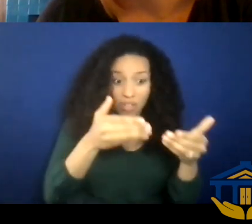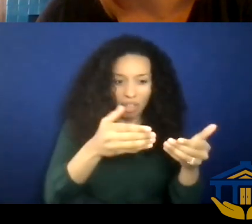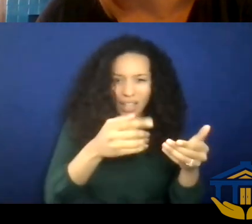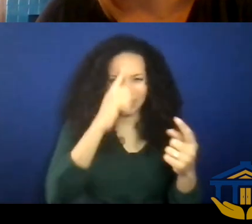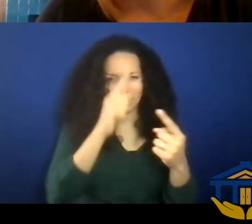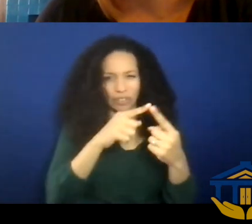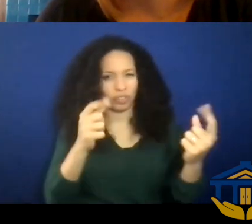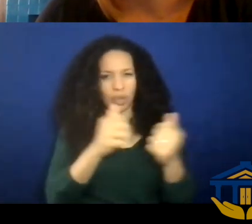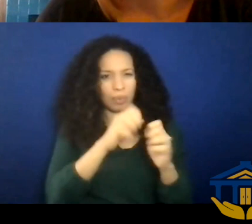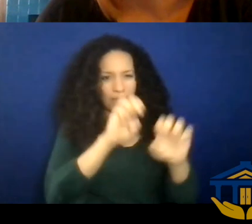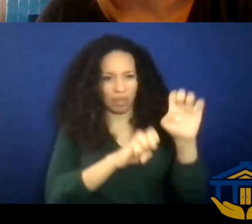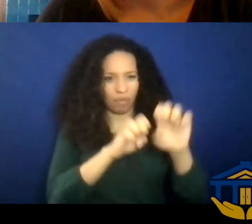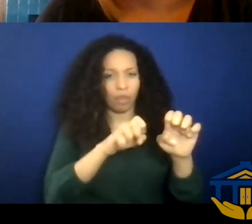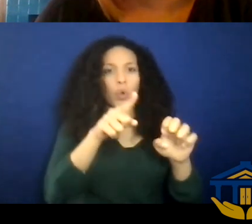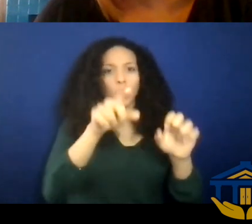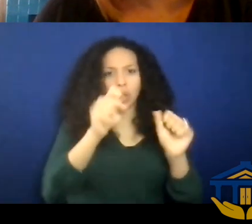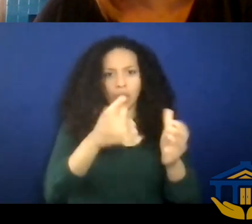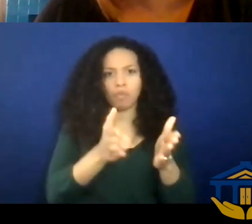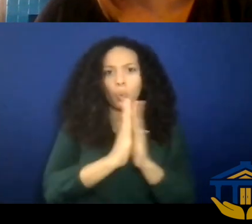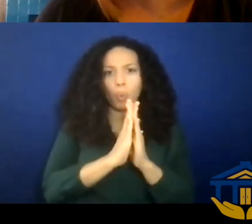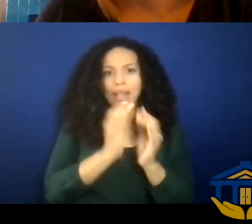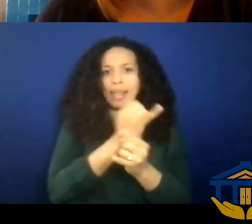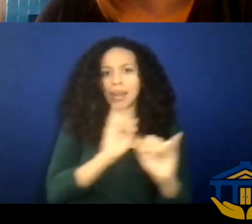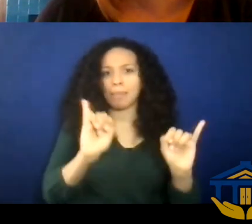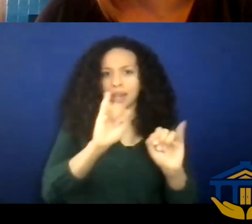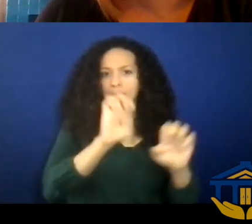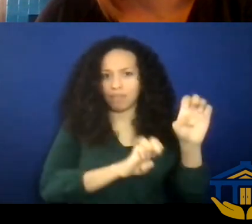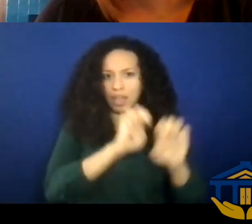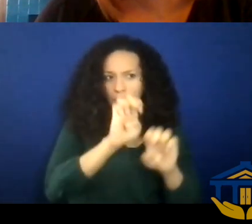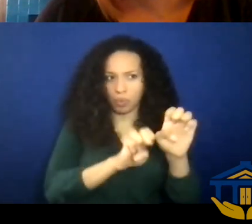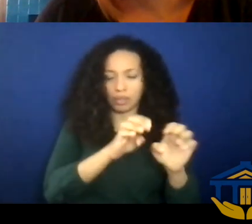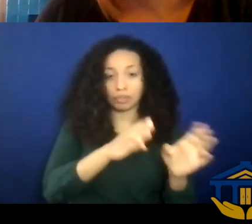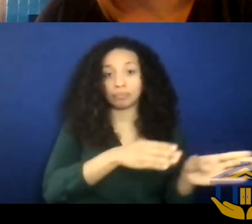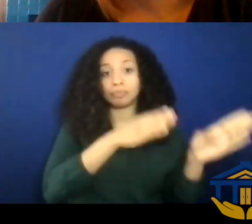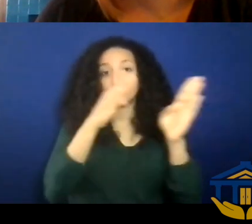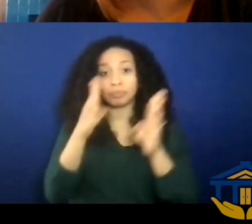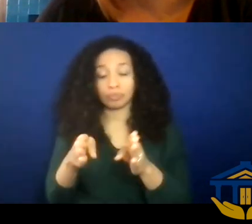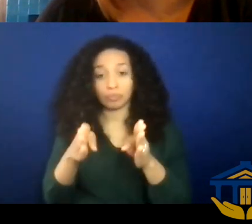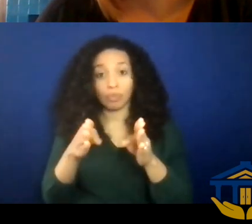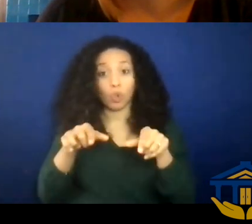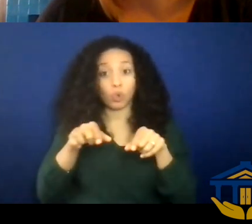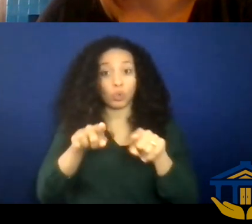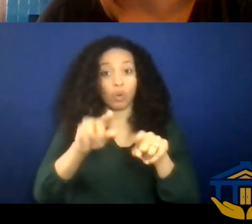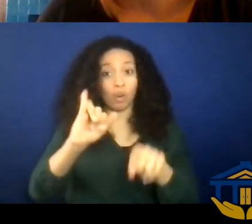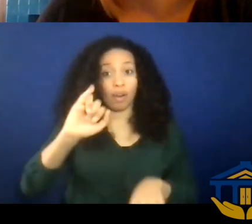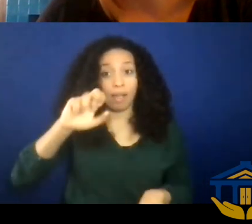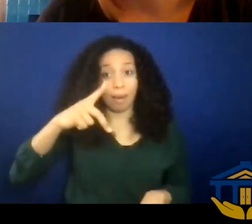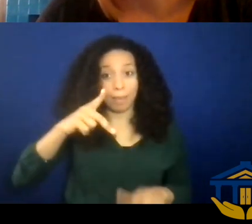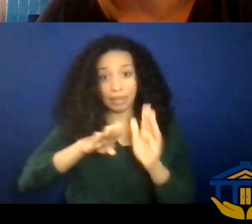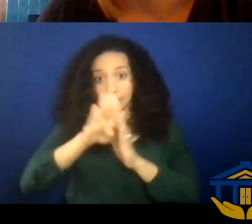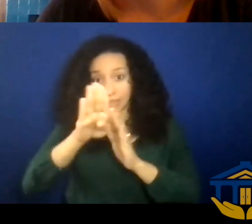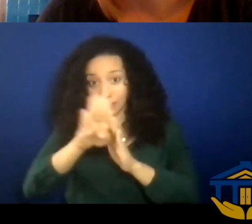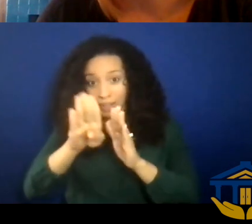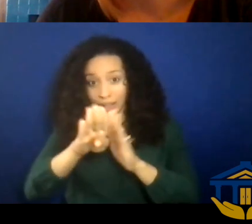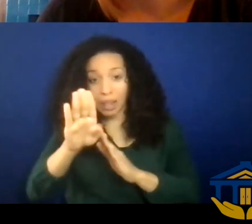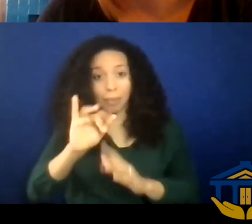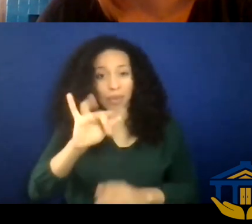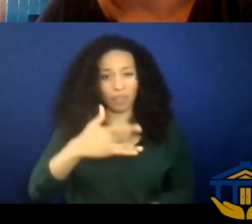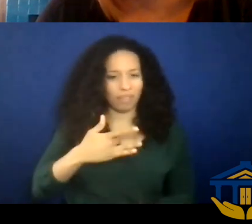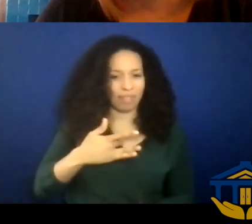evaluation with the development of the IEP. If you don't agree that it's appropriate or